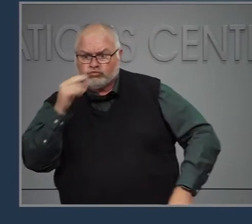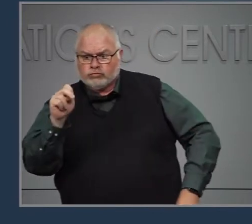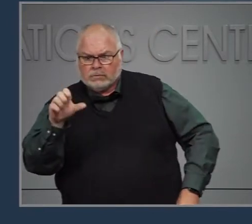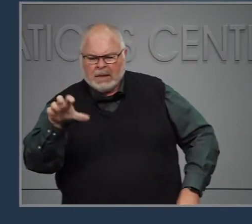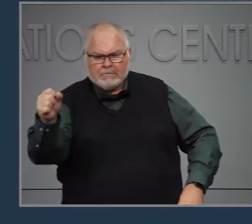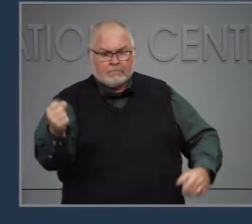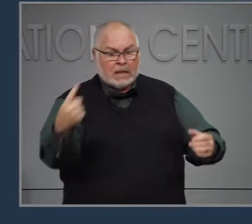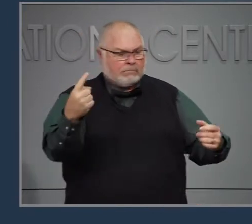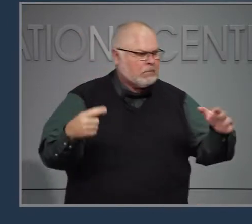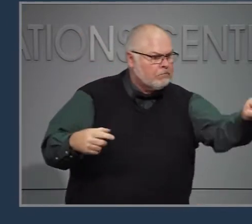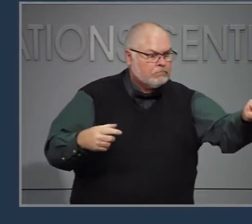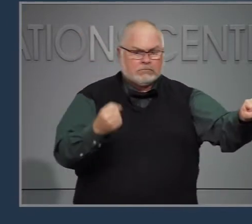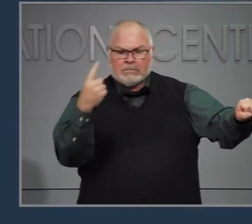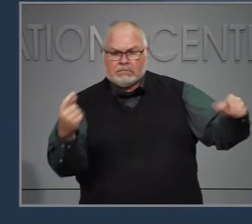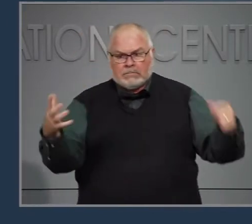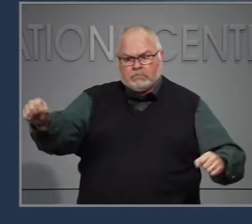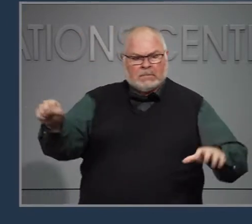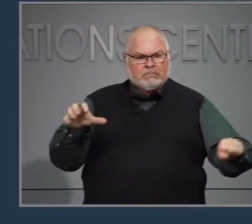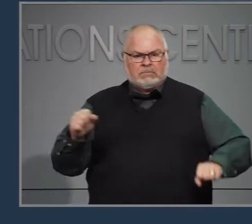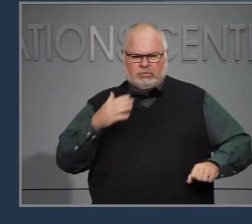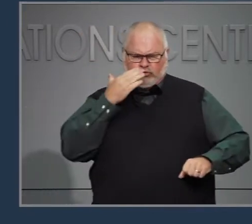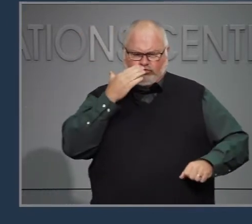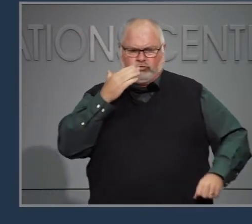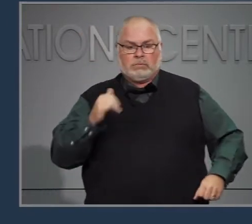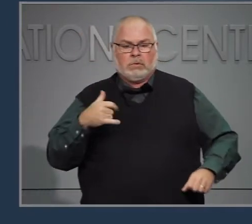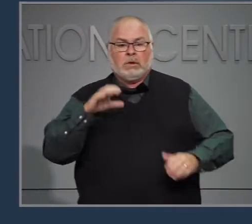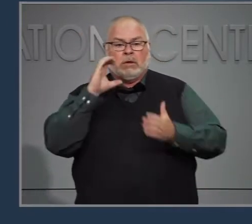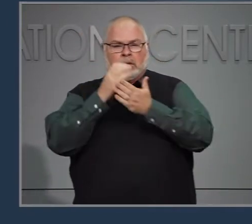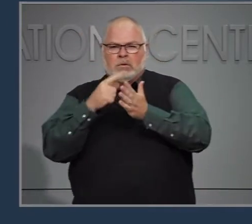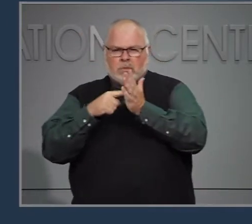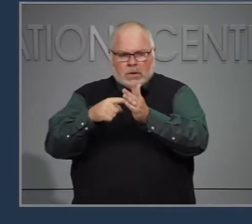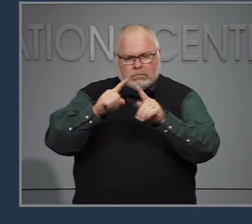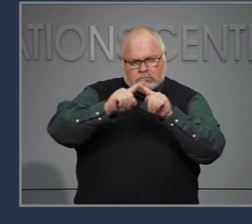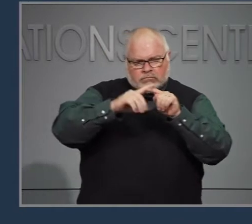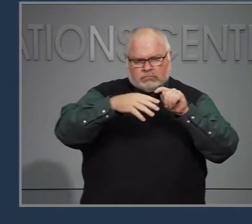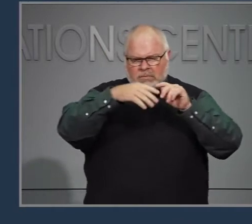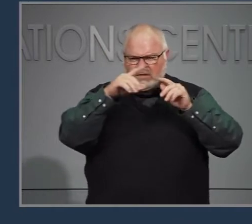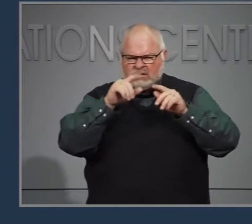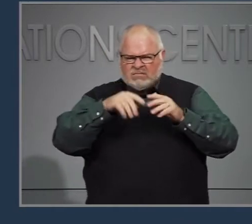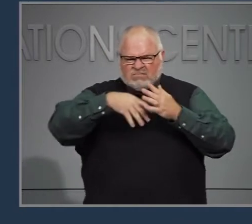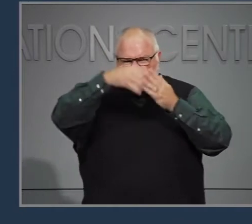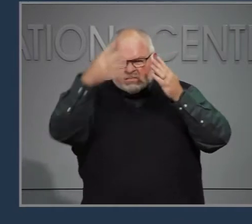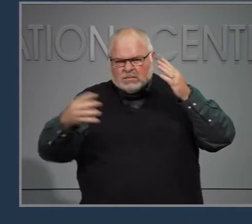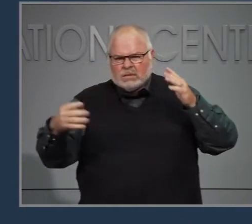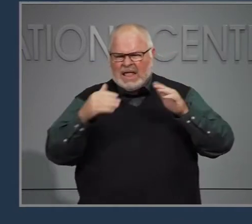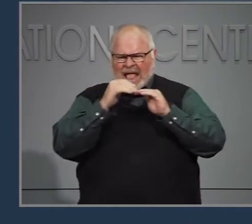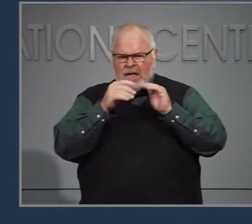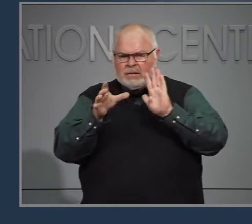THIS ONE SHOWS THAT THE NUMBER OF PEOPLE WHO ARE IMPACTED BY AN INDIVIDUAL OUTBREAK